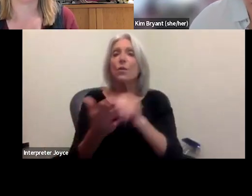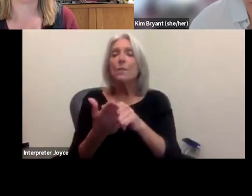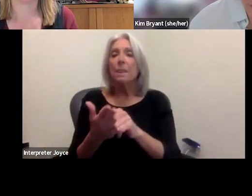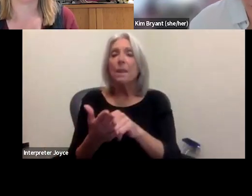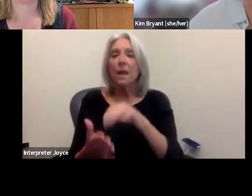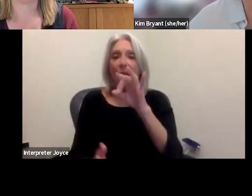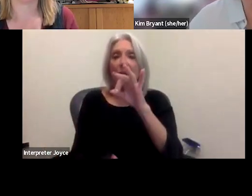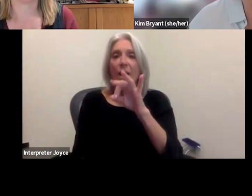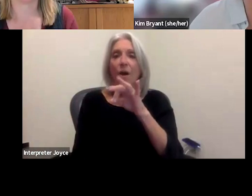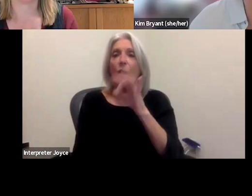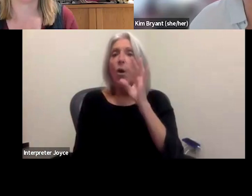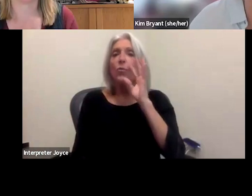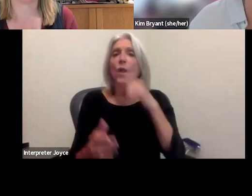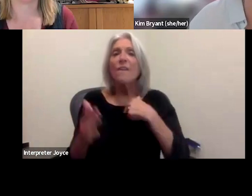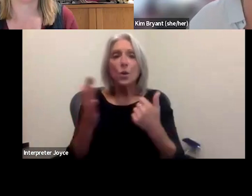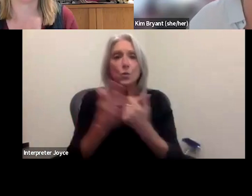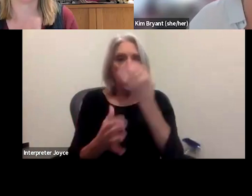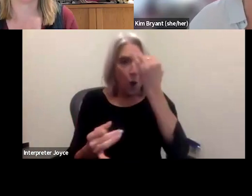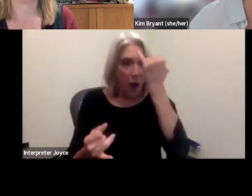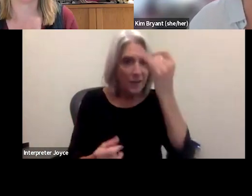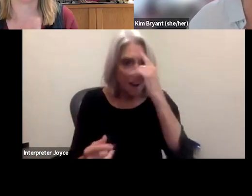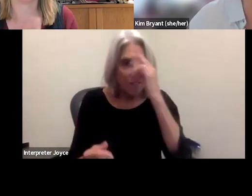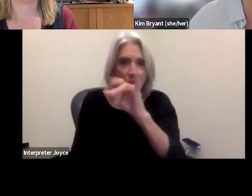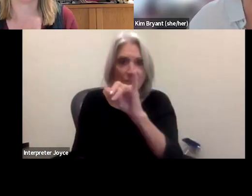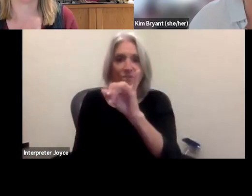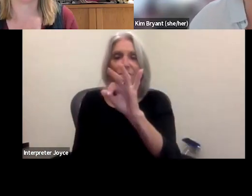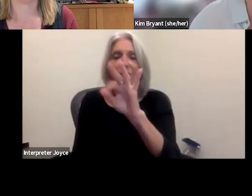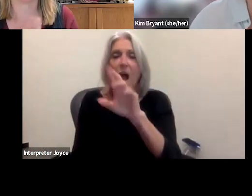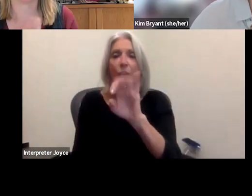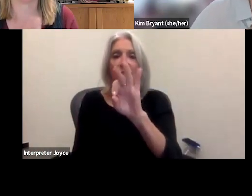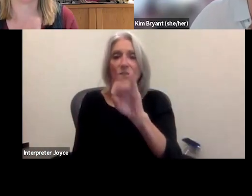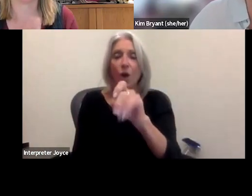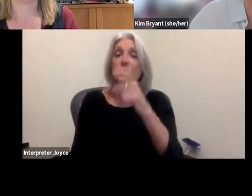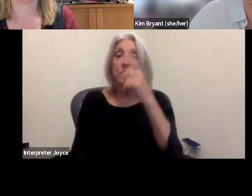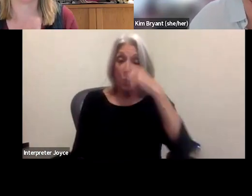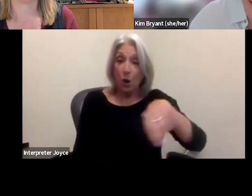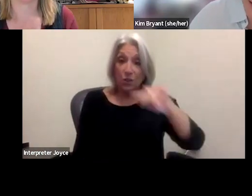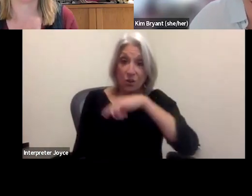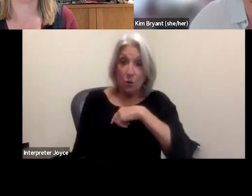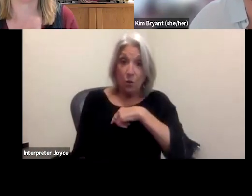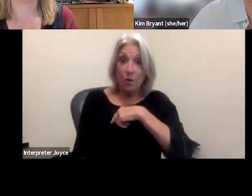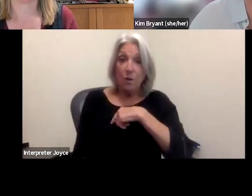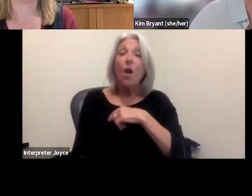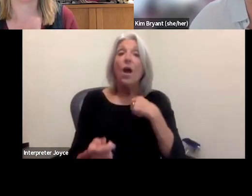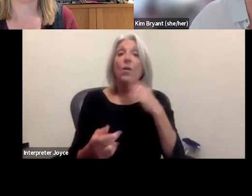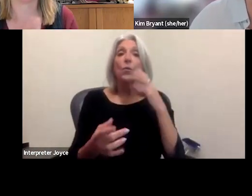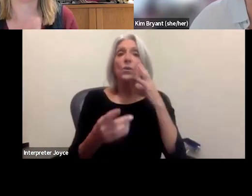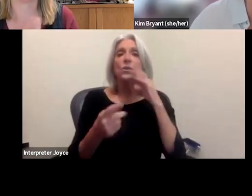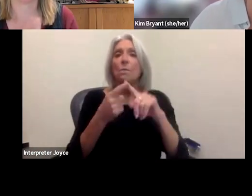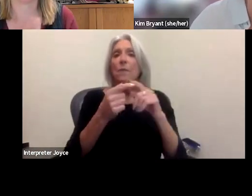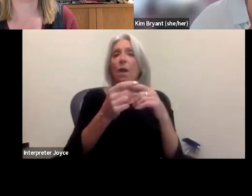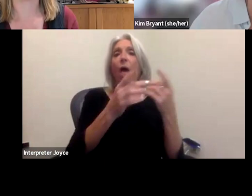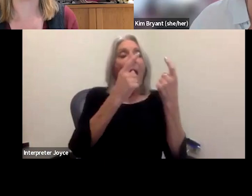We got a delightful new idea for a text-to-voice feature because we chased down a side comment in our DisCoTec session.